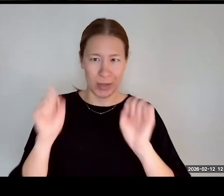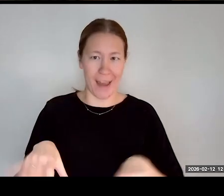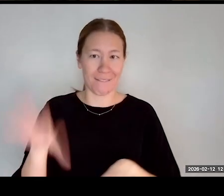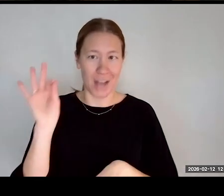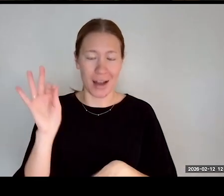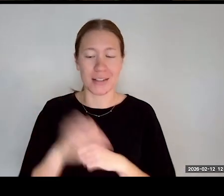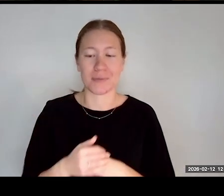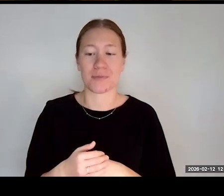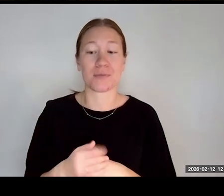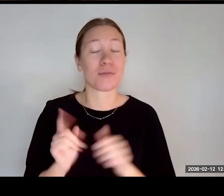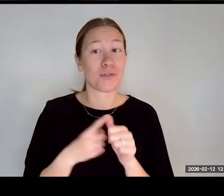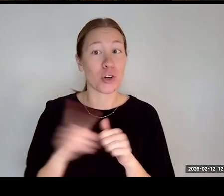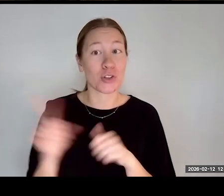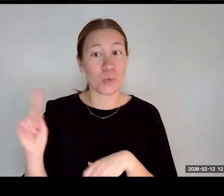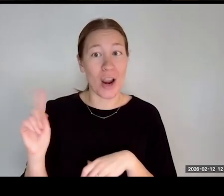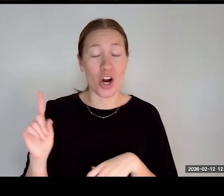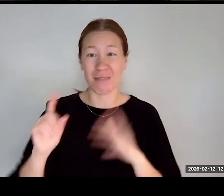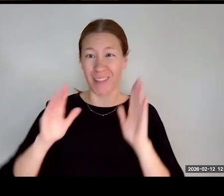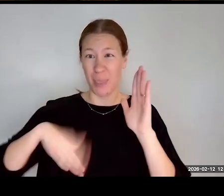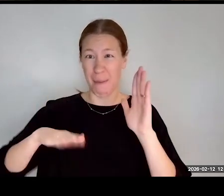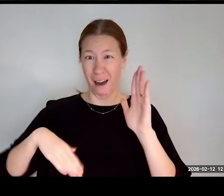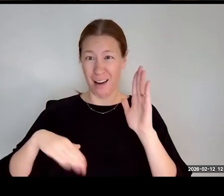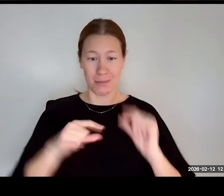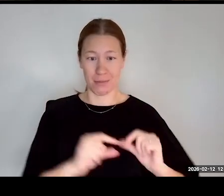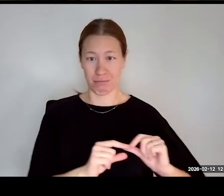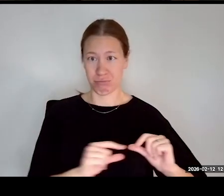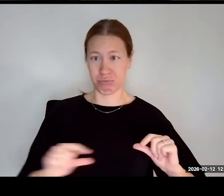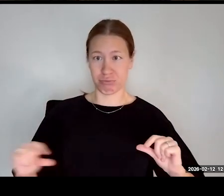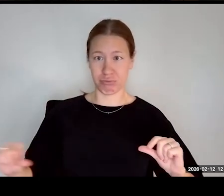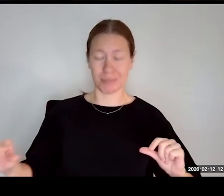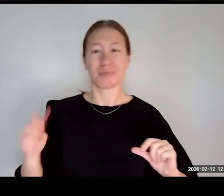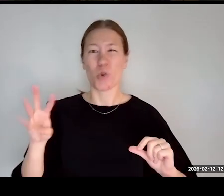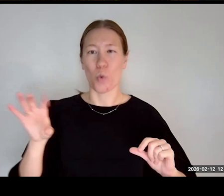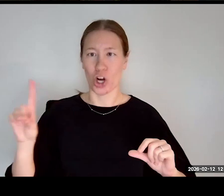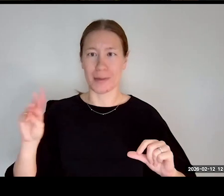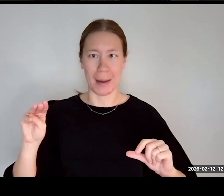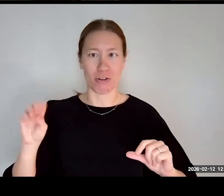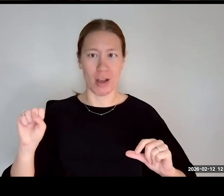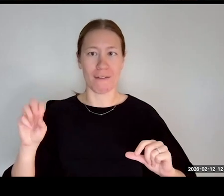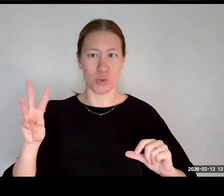So the first is in your lower toolbar in the word application, there's a quick button that you can click